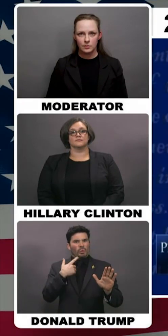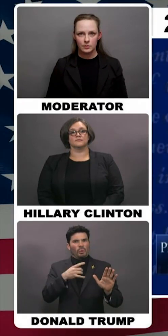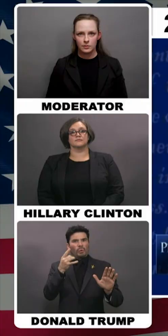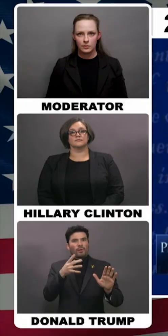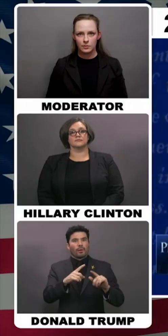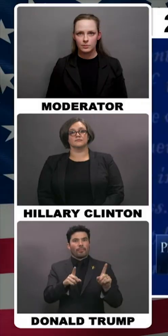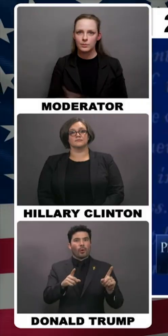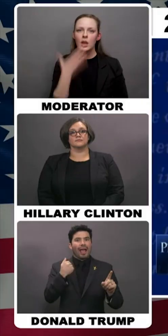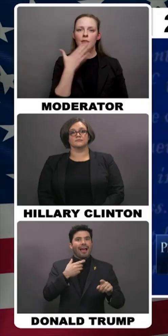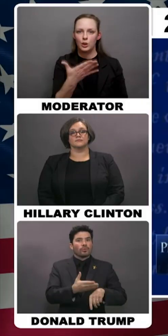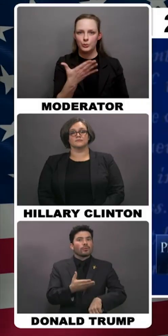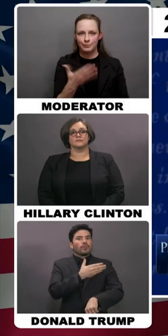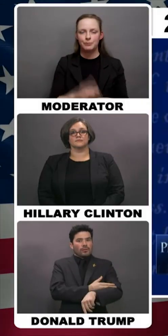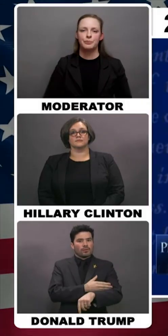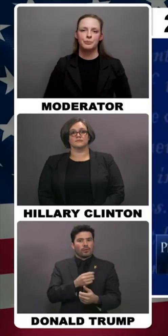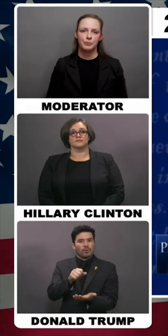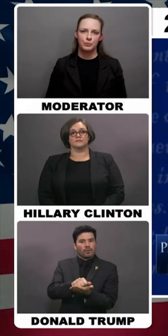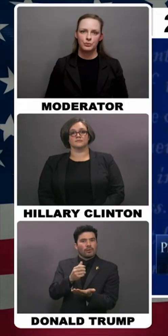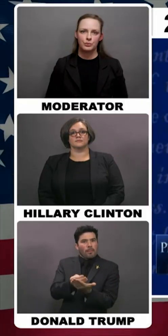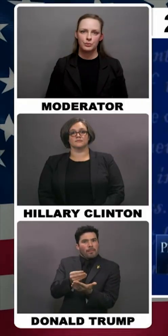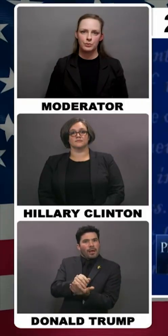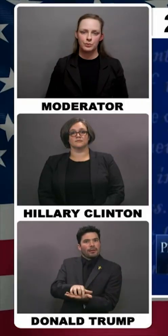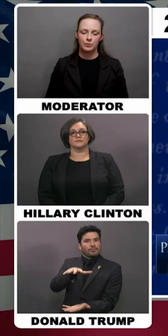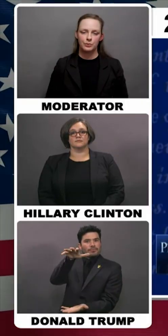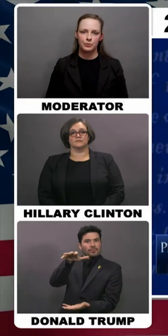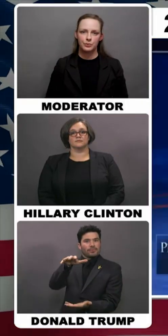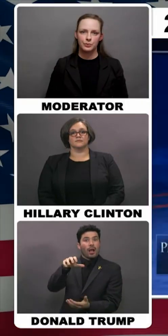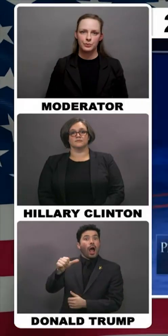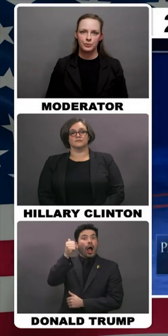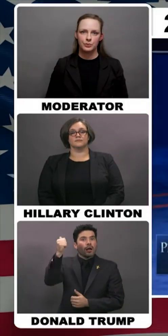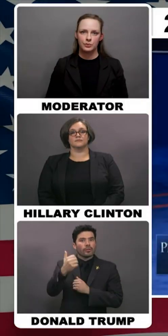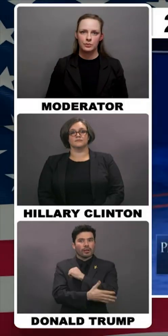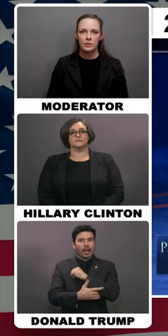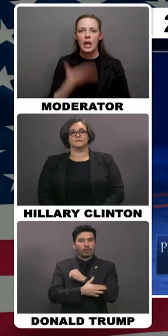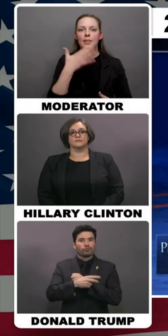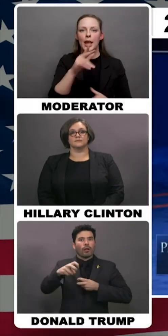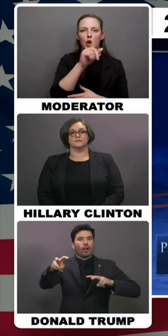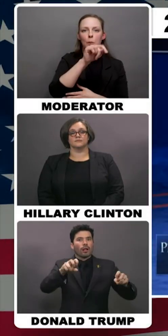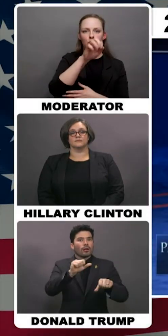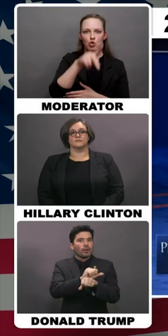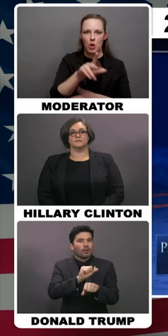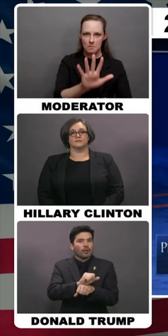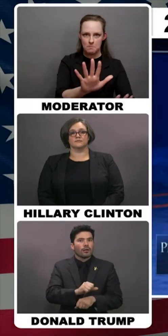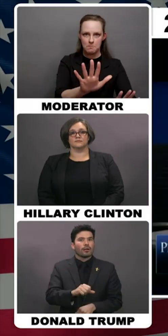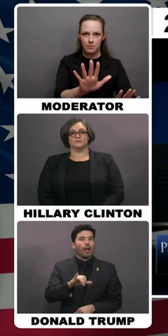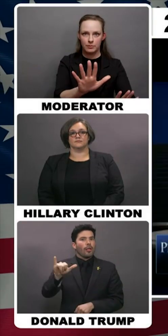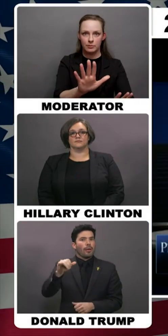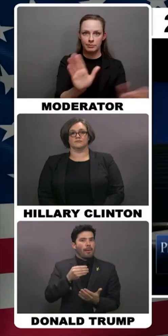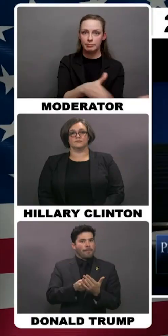Thanks Mr. Trump. Now other nations are taking our jobs and they're taking our wealth. Thank you, Mr. Trump. And that's what I want to talk about. Secretary Clinton, do you wanna respond?